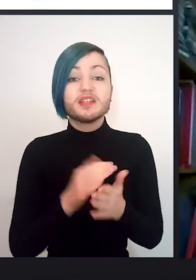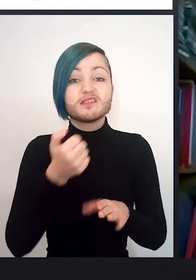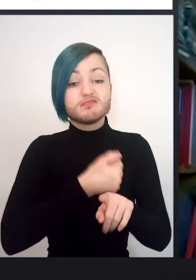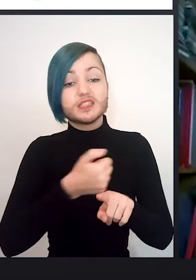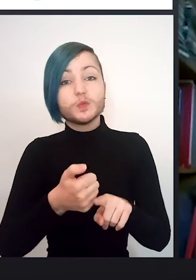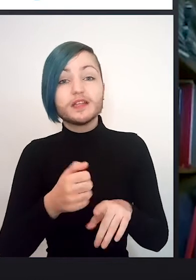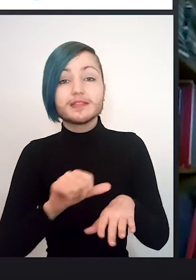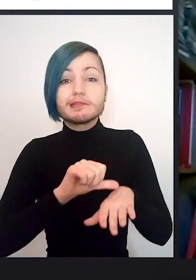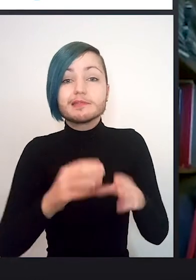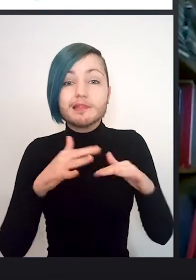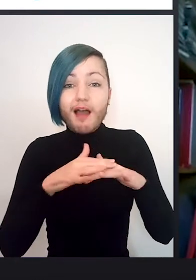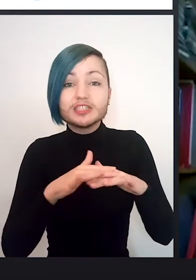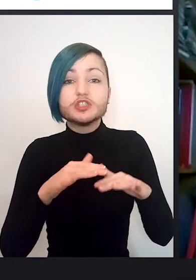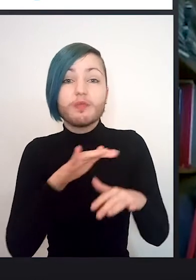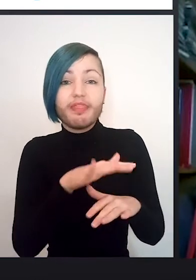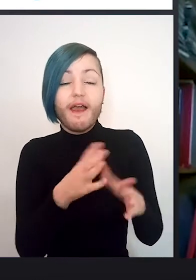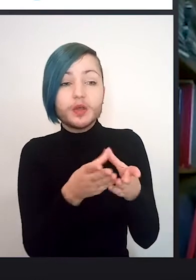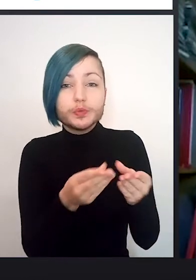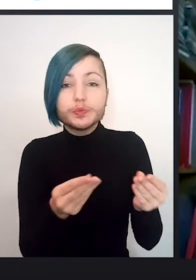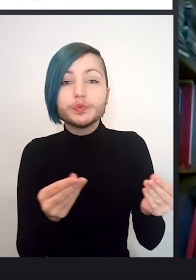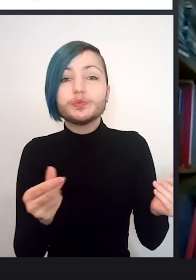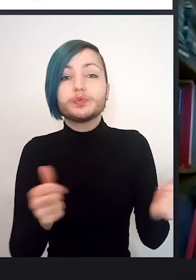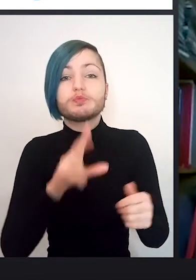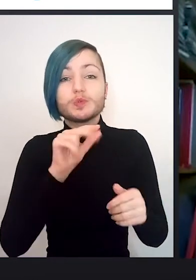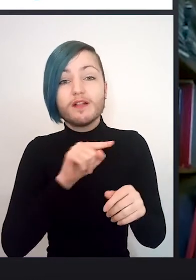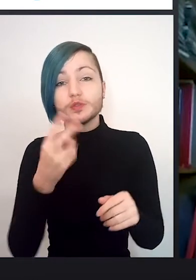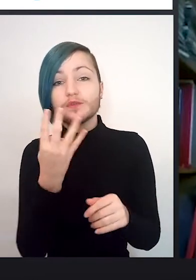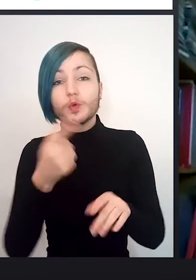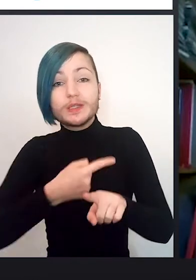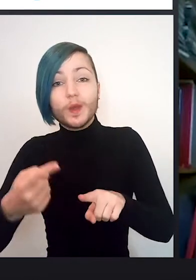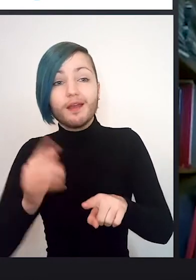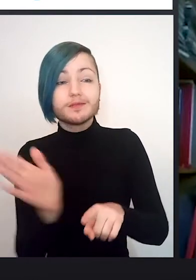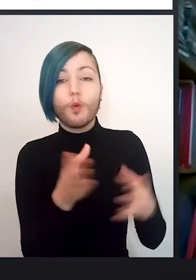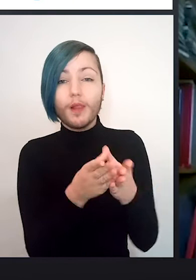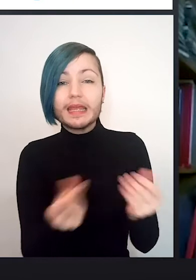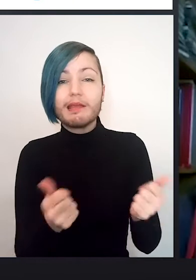weeks there's scar tissue and then within 12-14 weeks everything's healed up and ready to go.